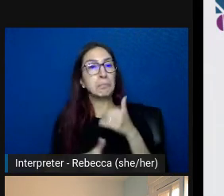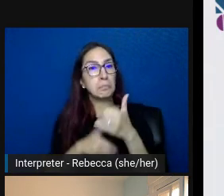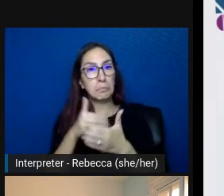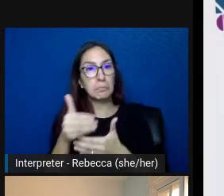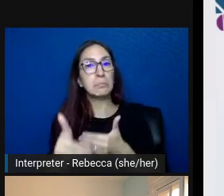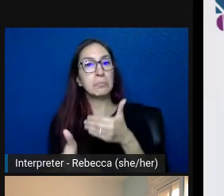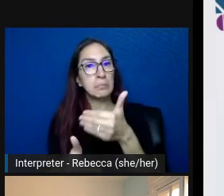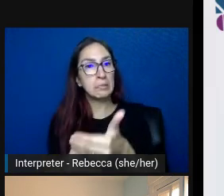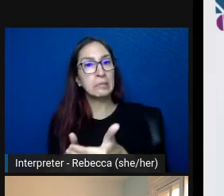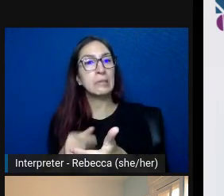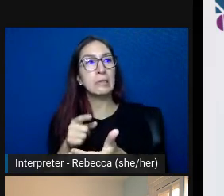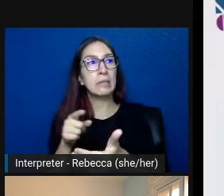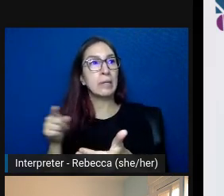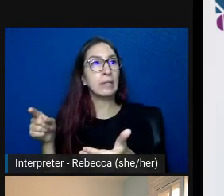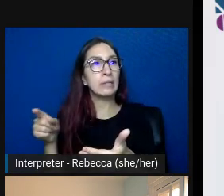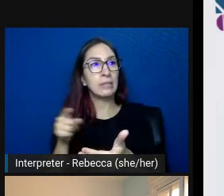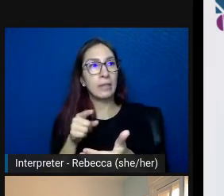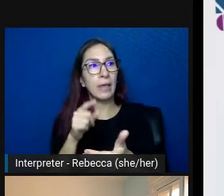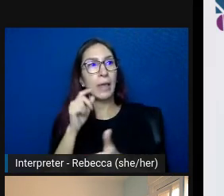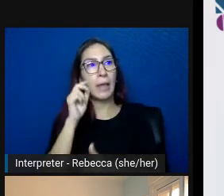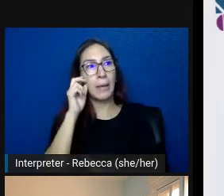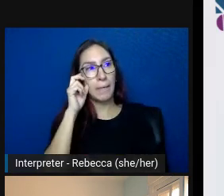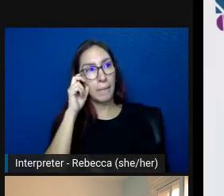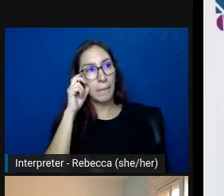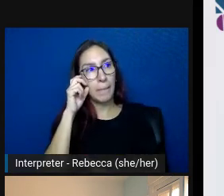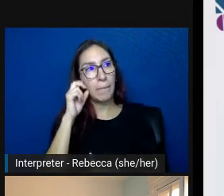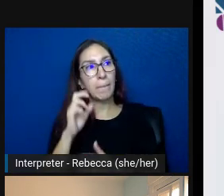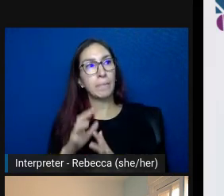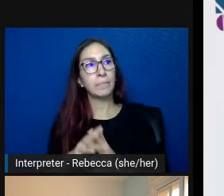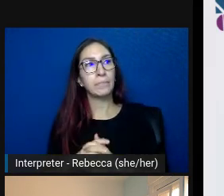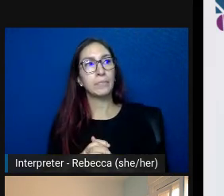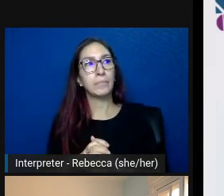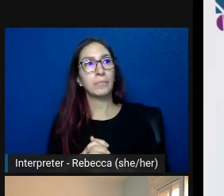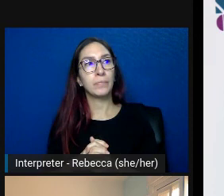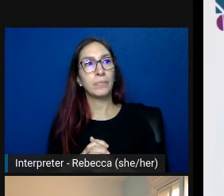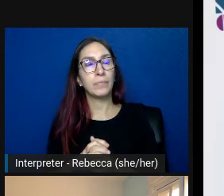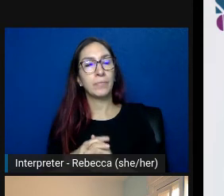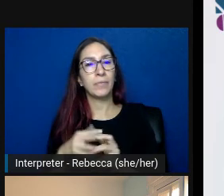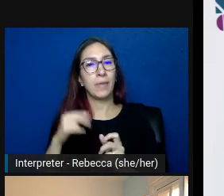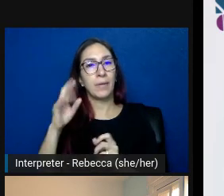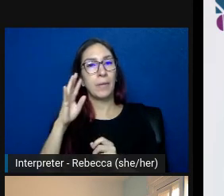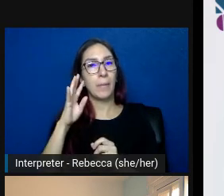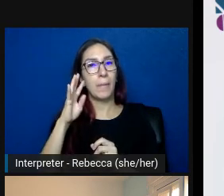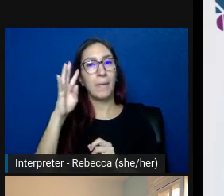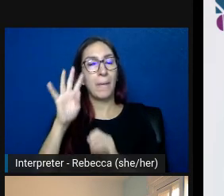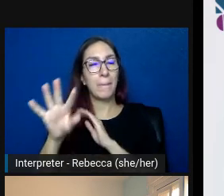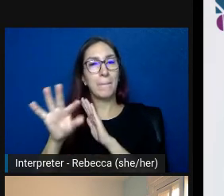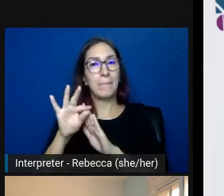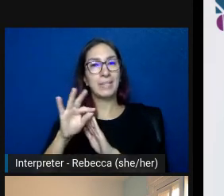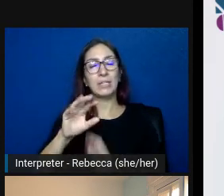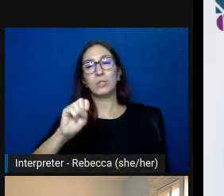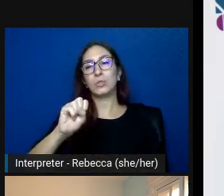which is the Swahili word Jumla, which means "all together"